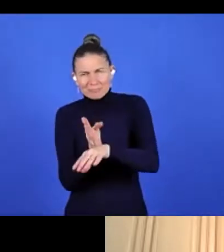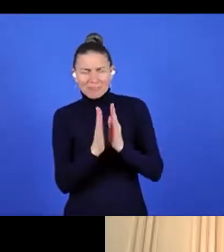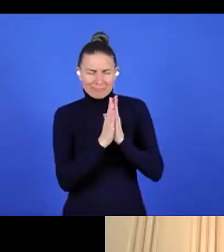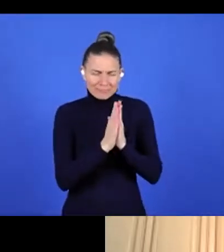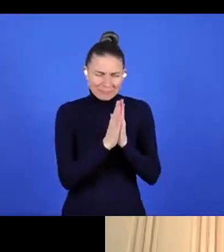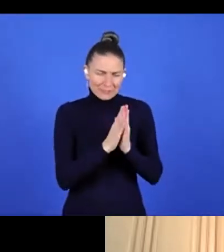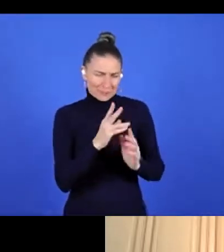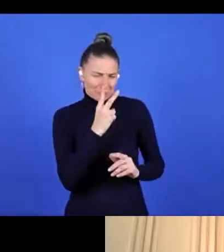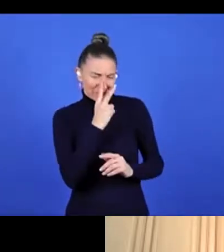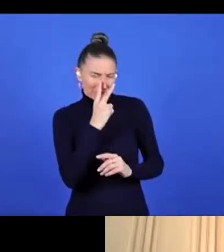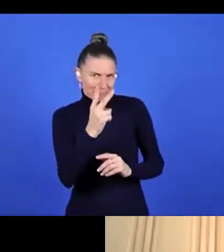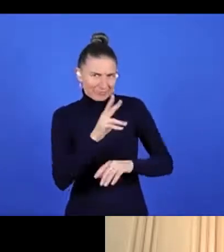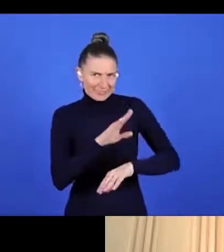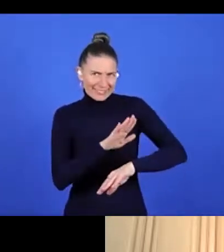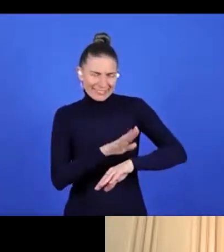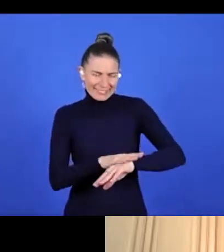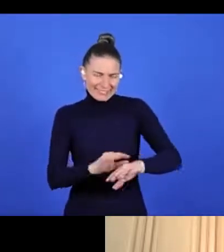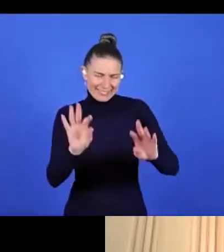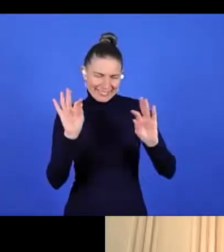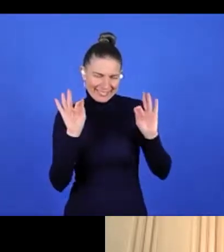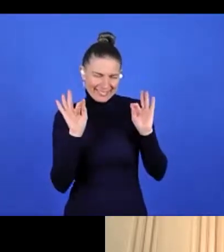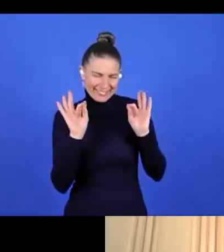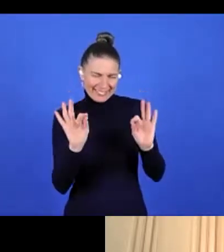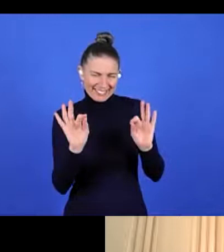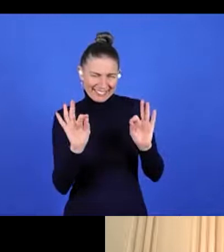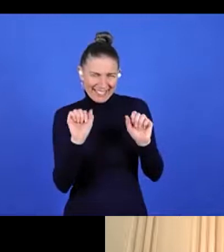attention to the time. We are a little over time.